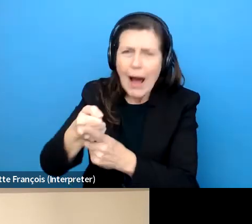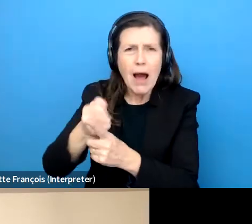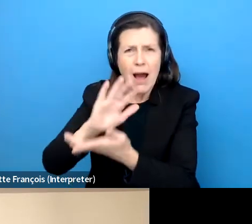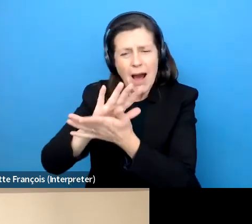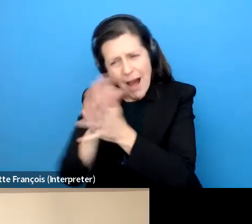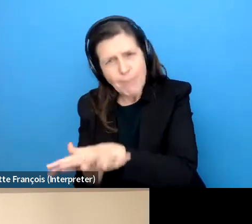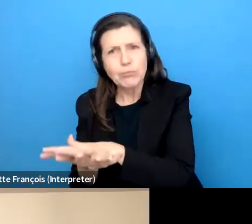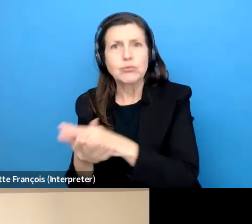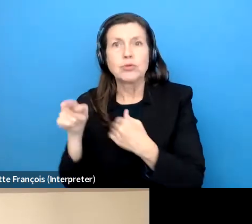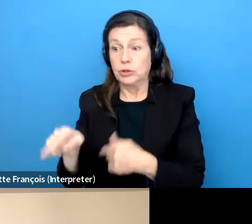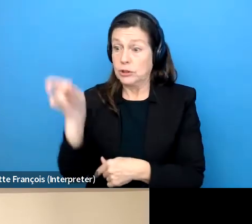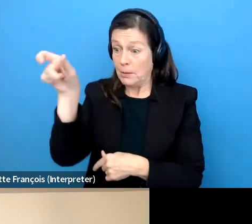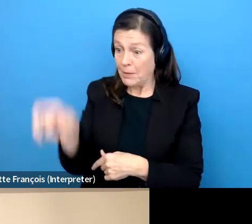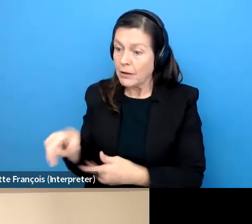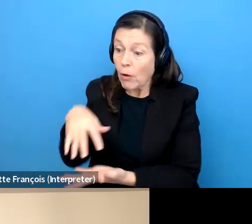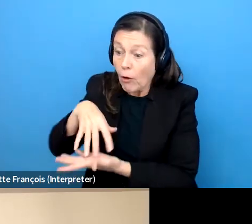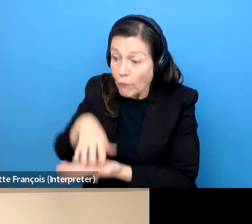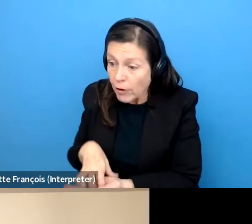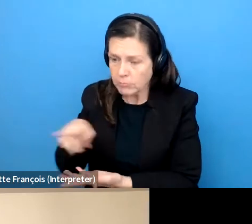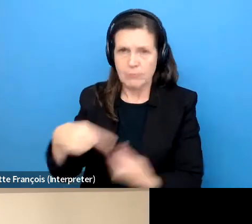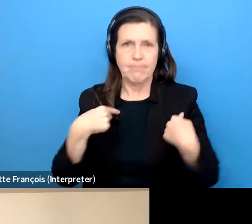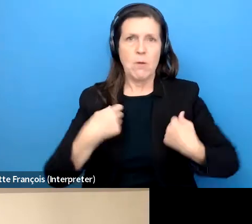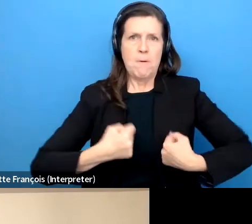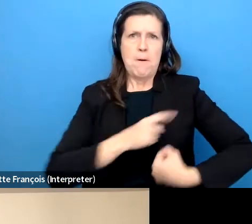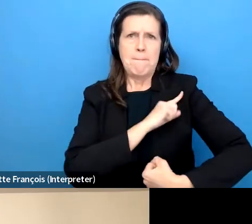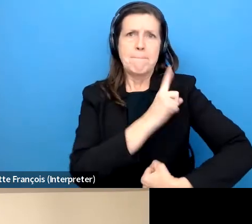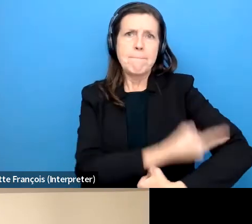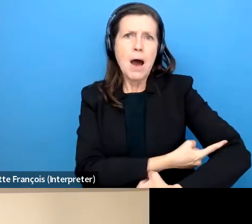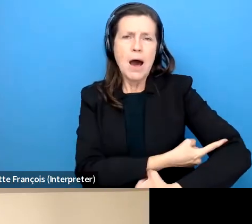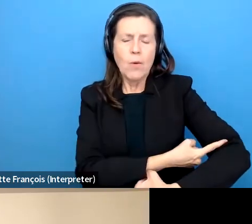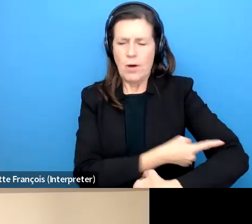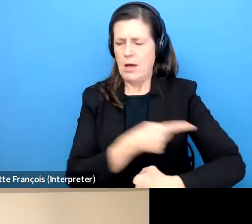and the abuse of power are the most common means used